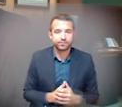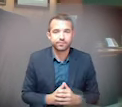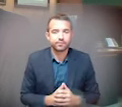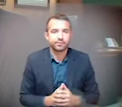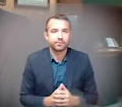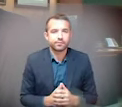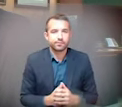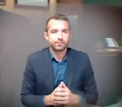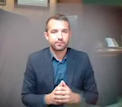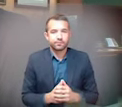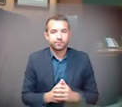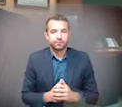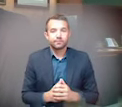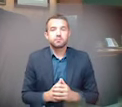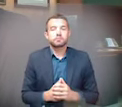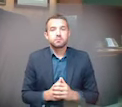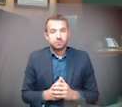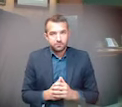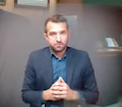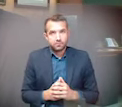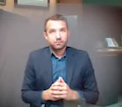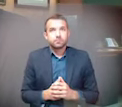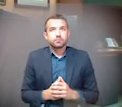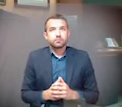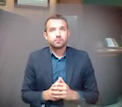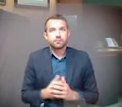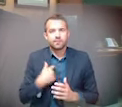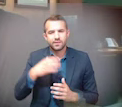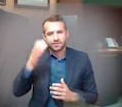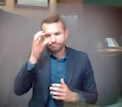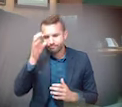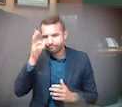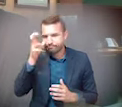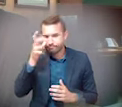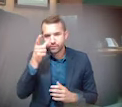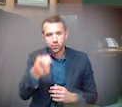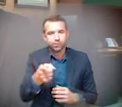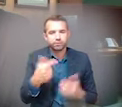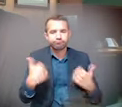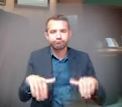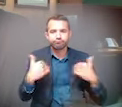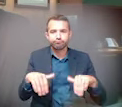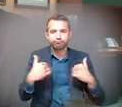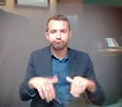Diane: I hear you. That idea of representation is such a vital part, and it's playing into